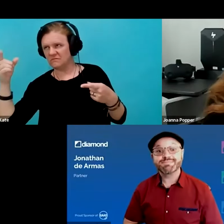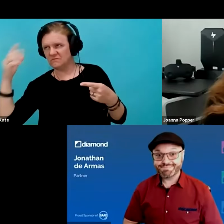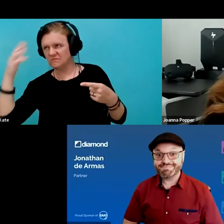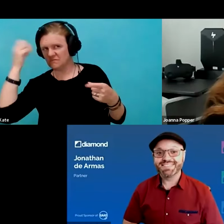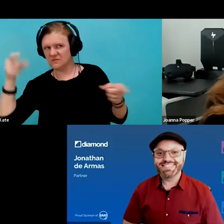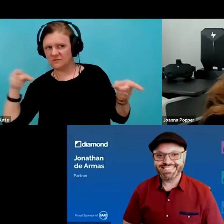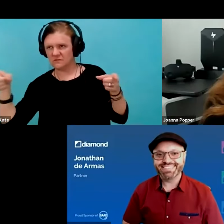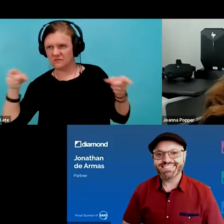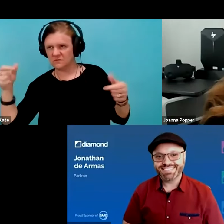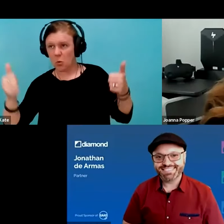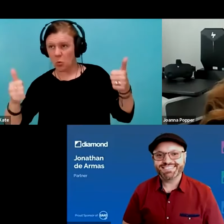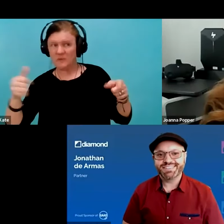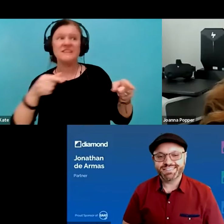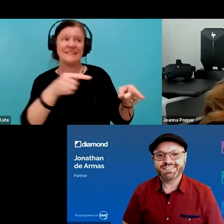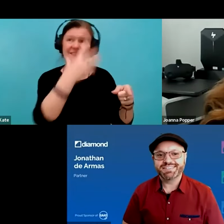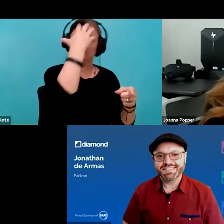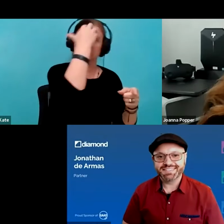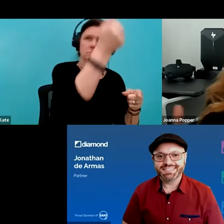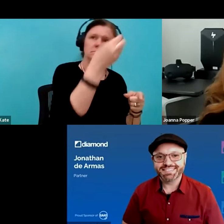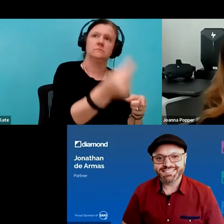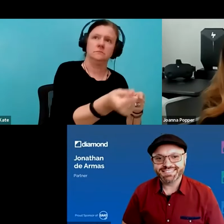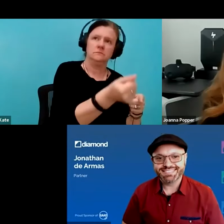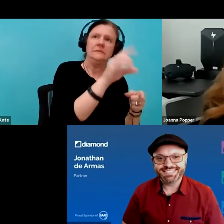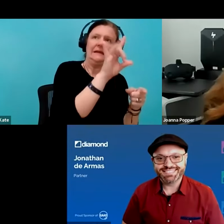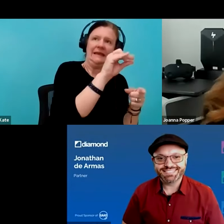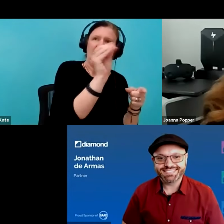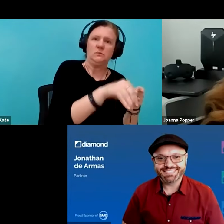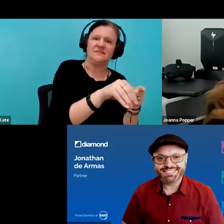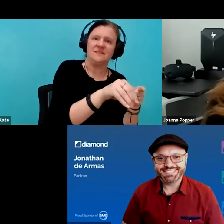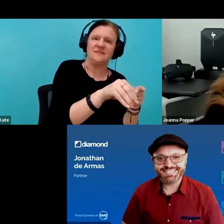remember, it really well or, you know, are you taking you're taking chances I